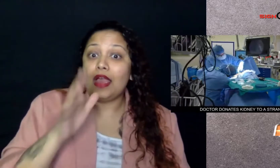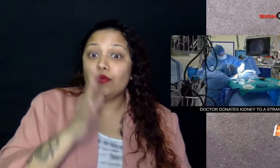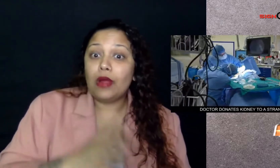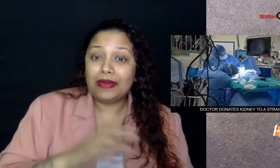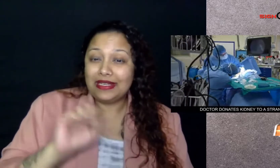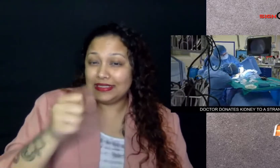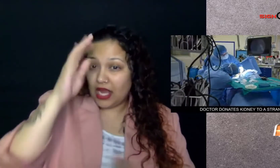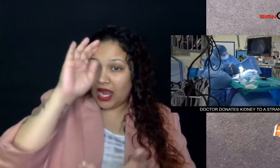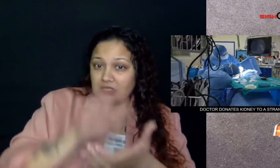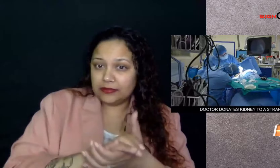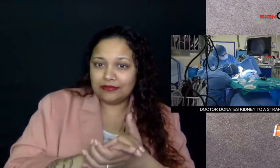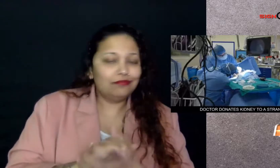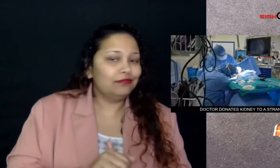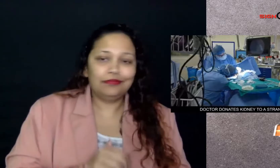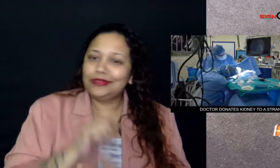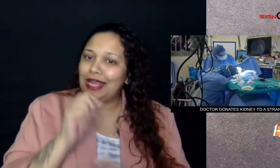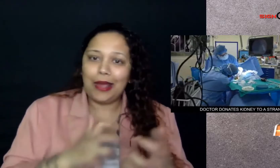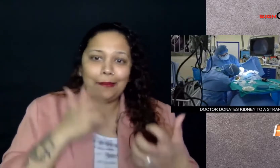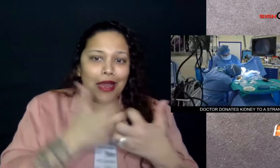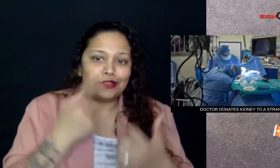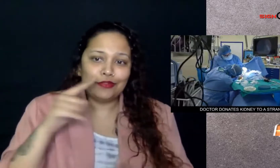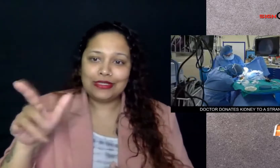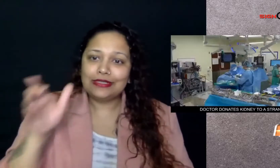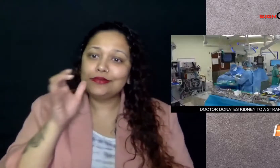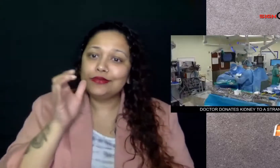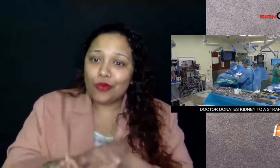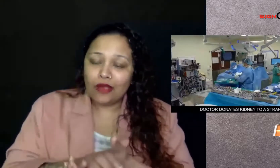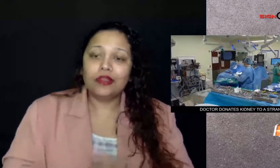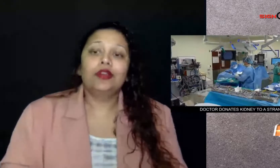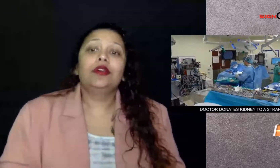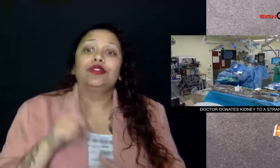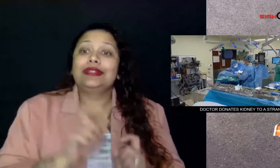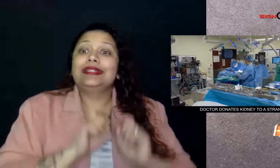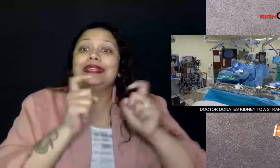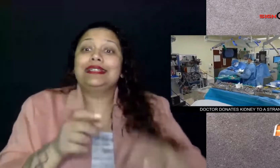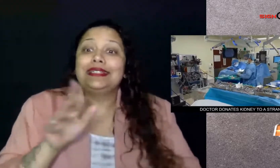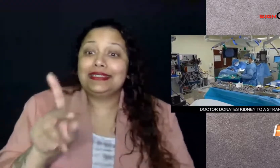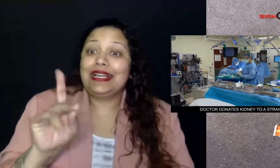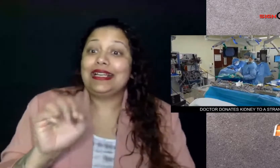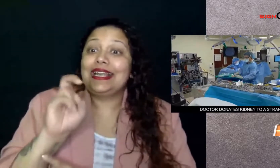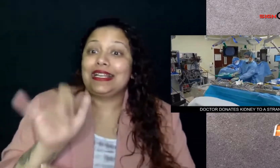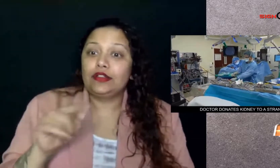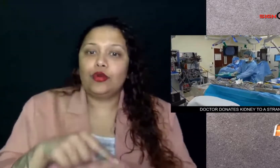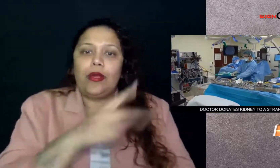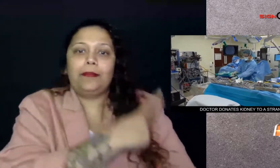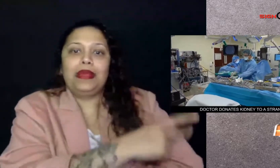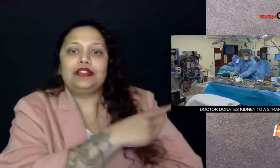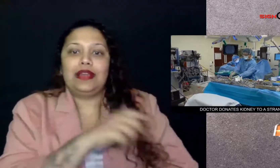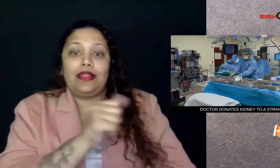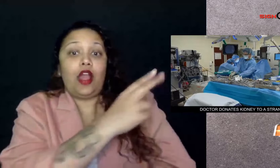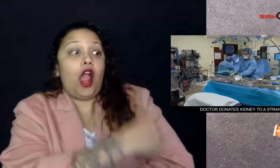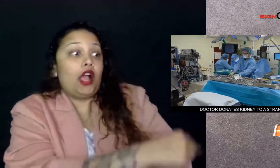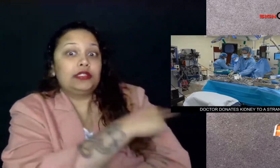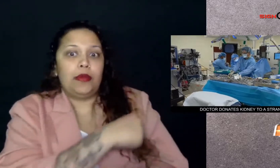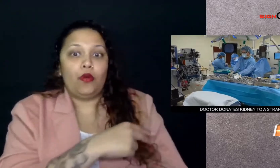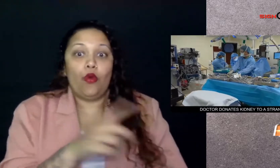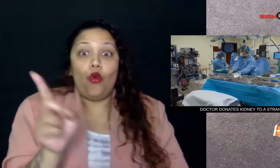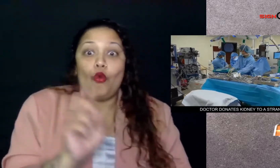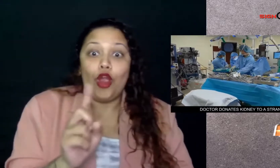Then that woman's husband. Who was not a match for his wife? Donated his kidney to a patient at the hospital where